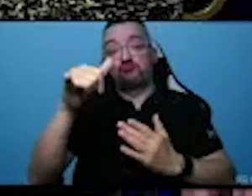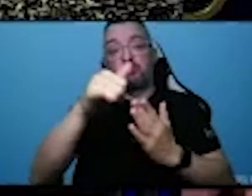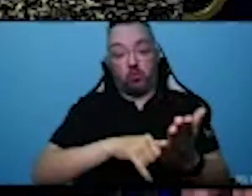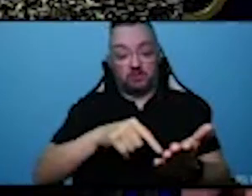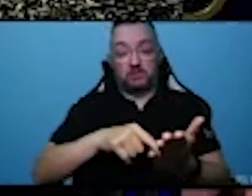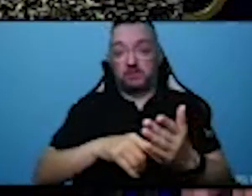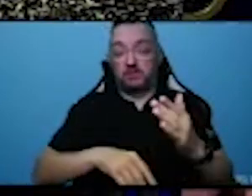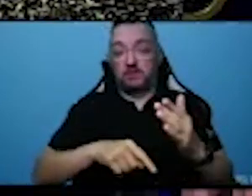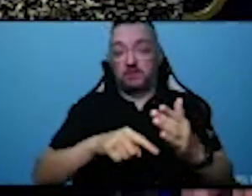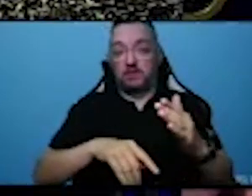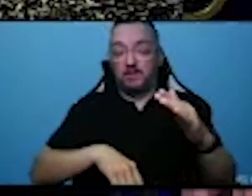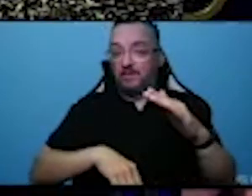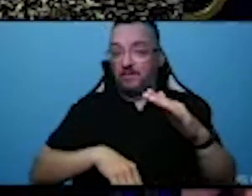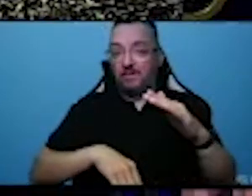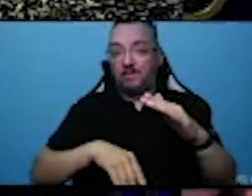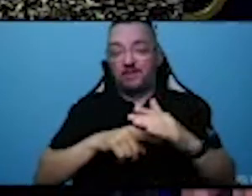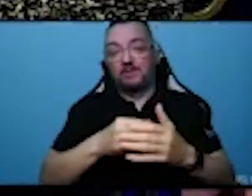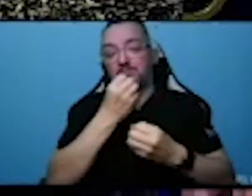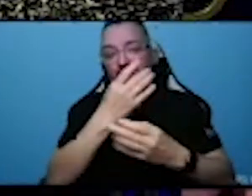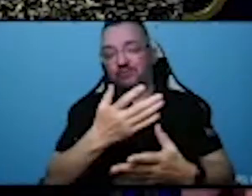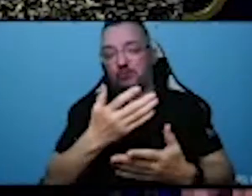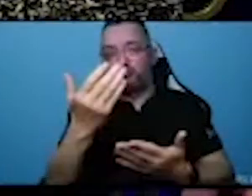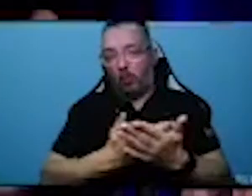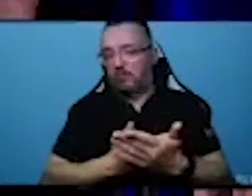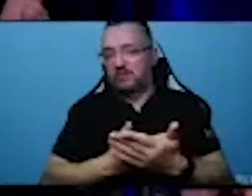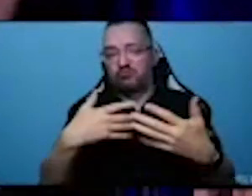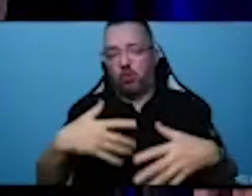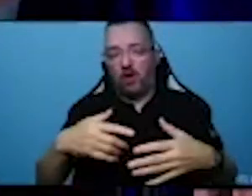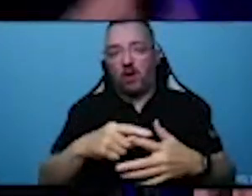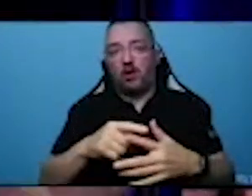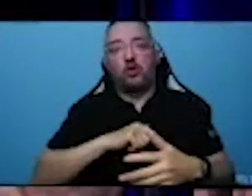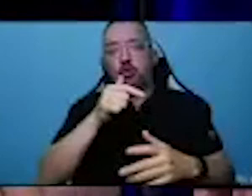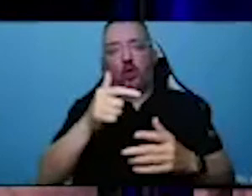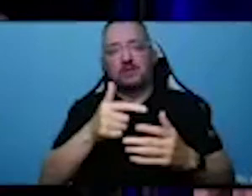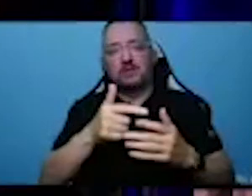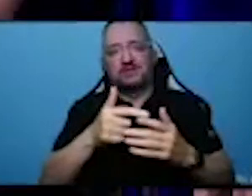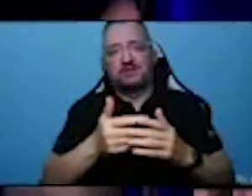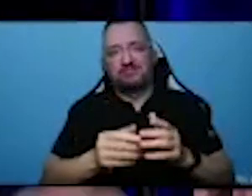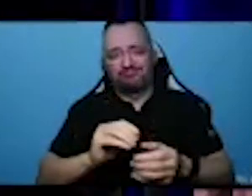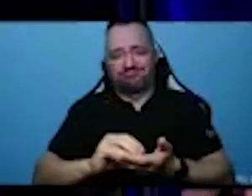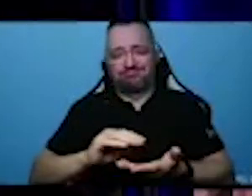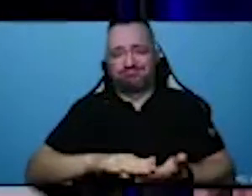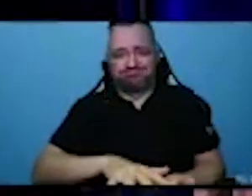document in the sense that it's not too long, it is actually readable, it's specific, and it can be found